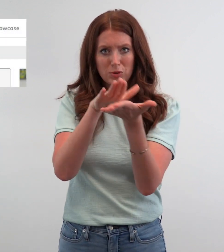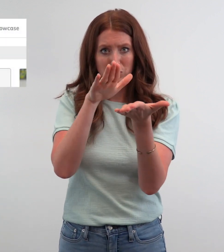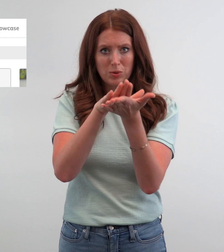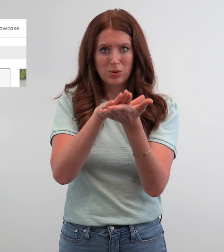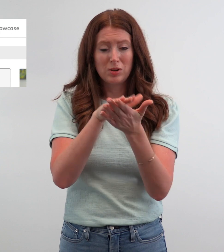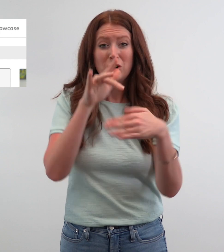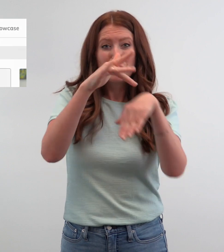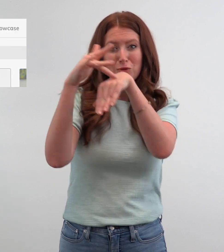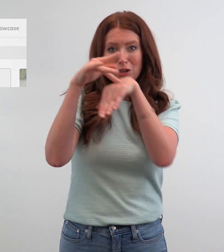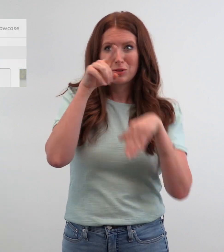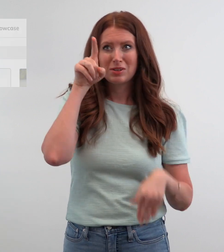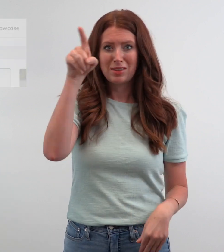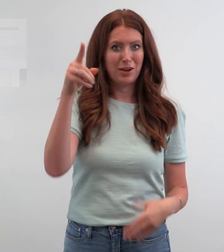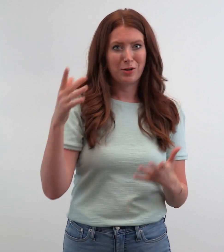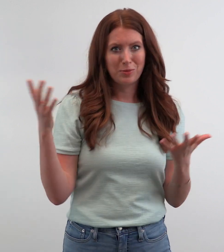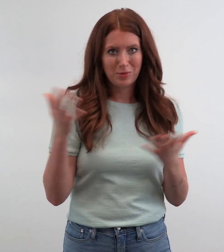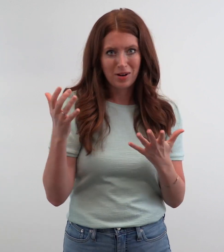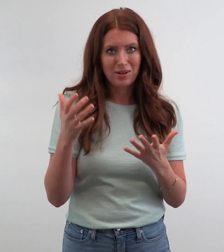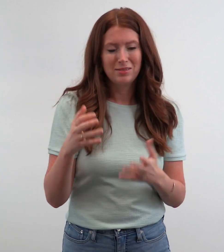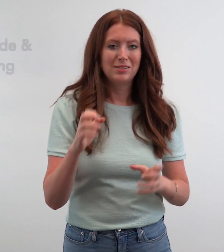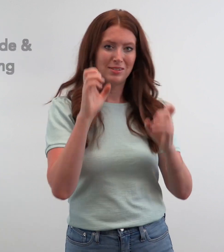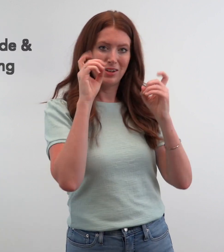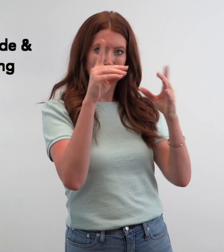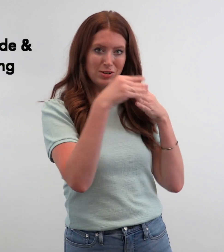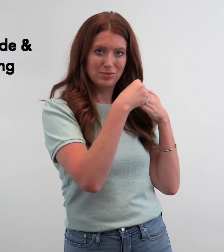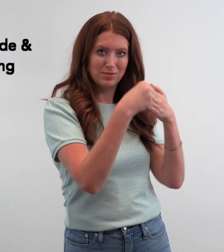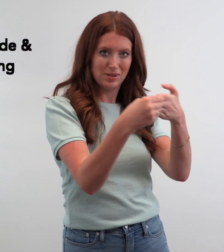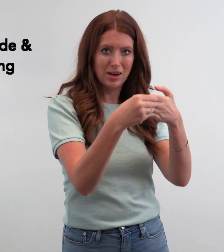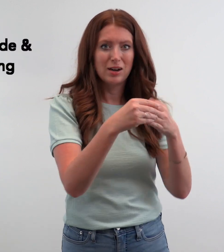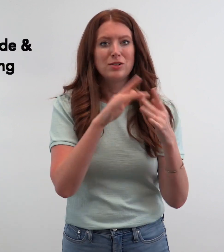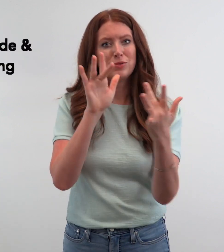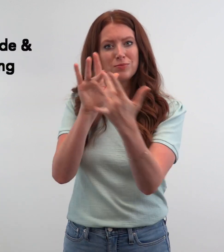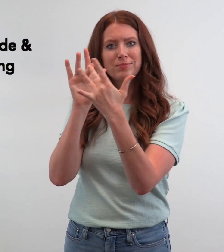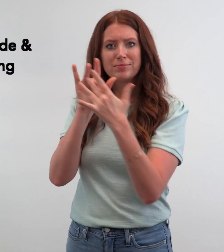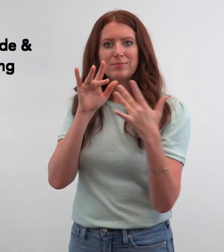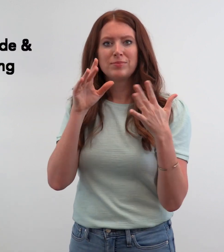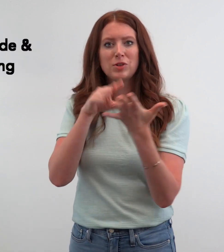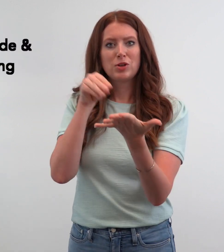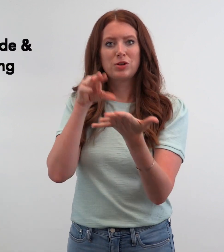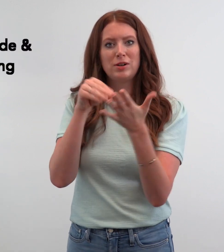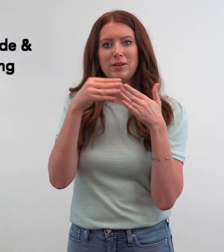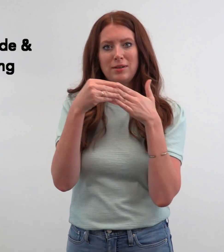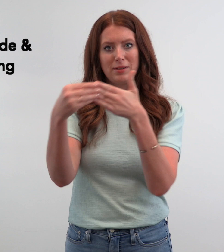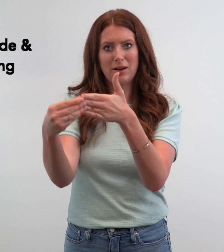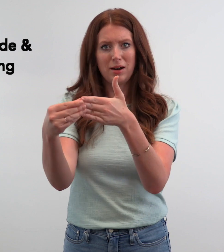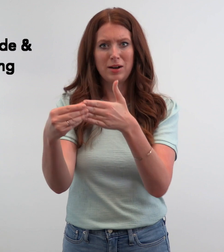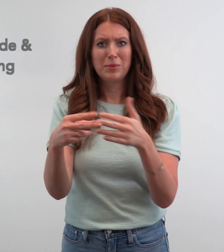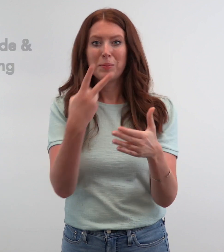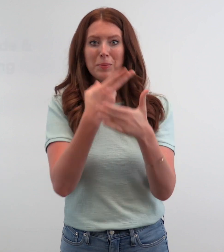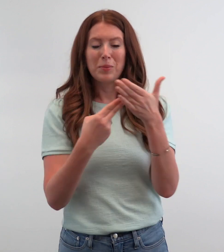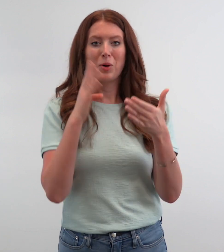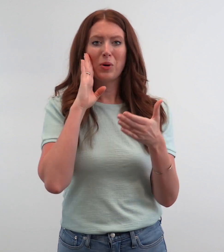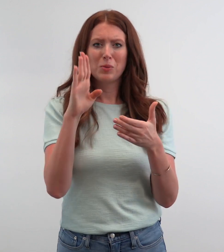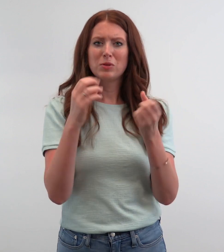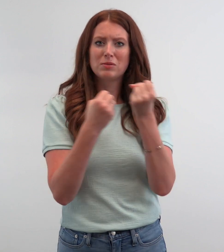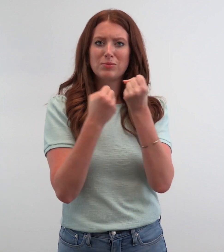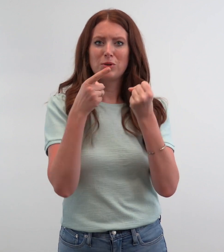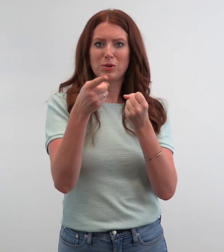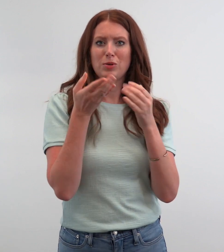school. That resource has an educator guide and a remote learning guide both